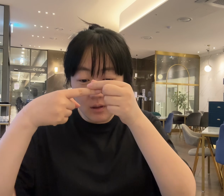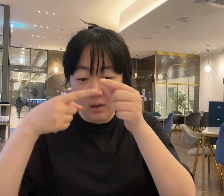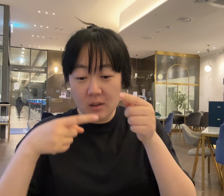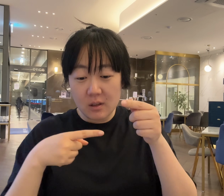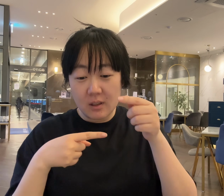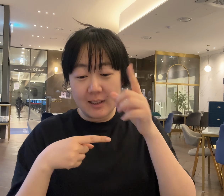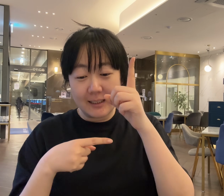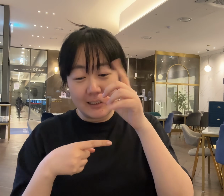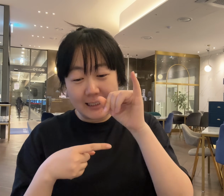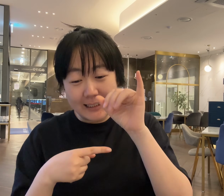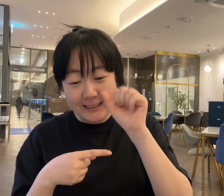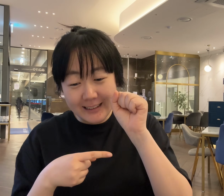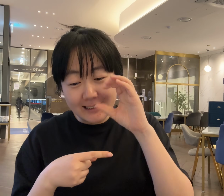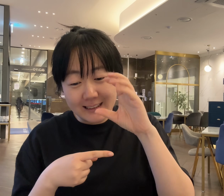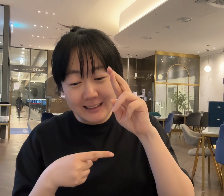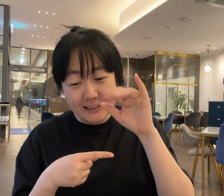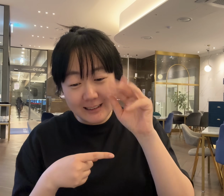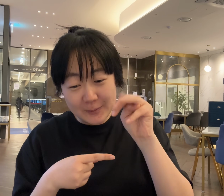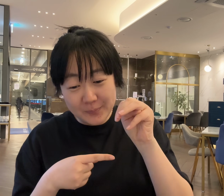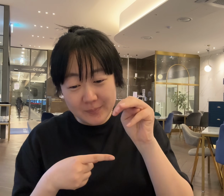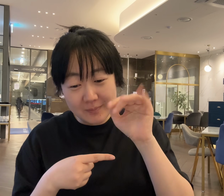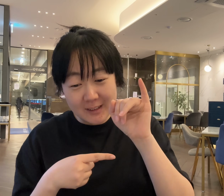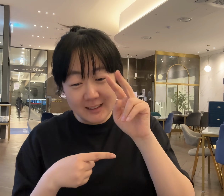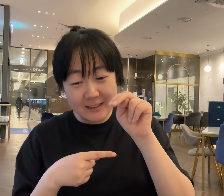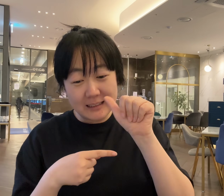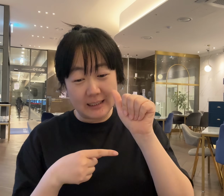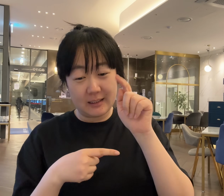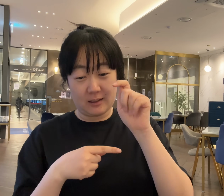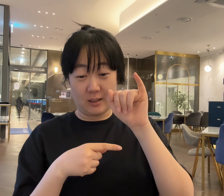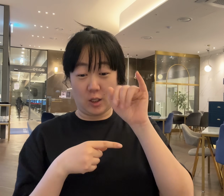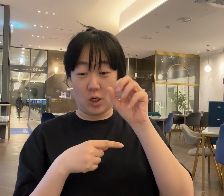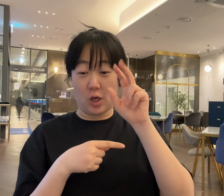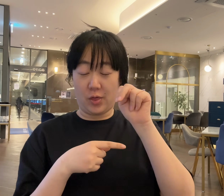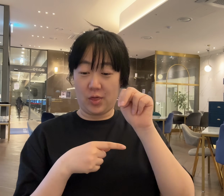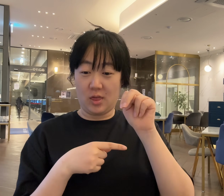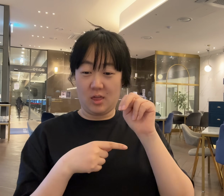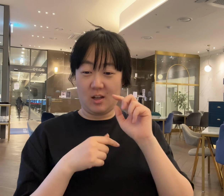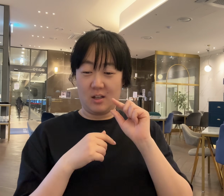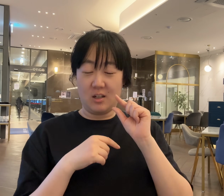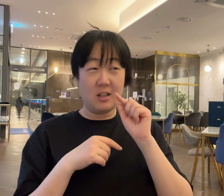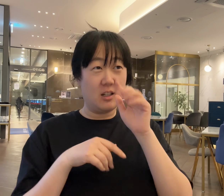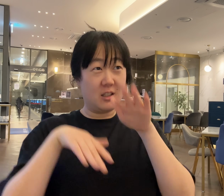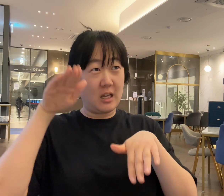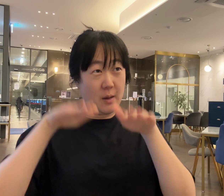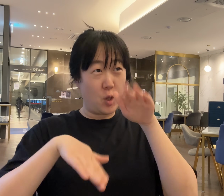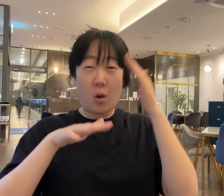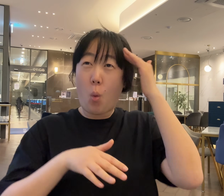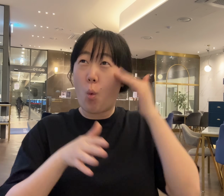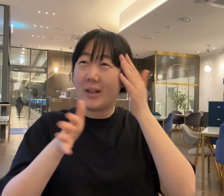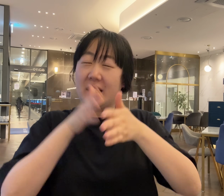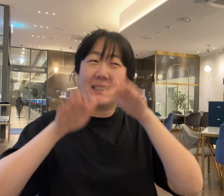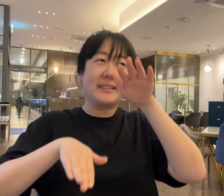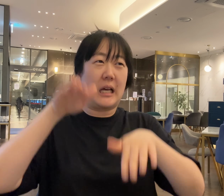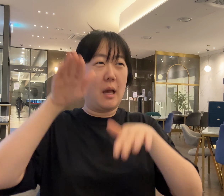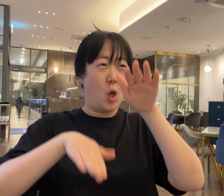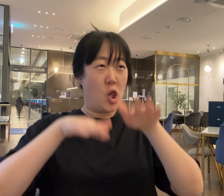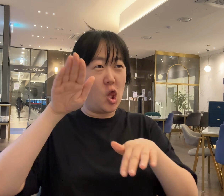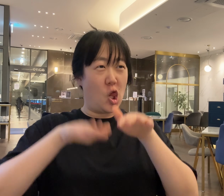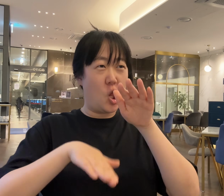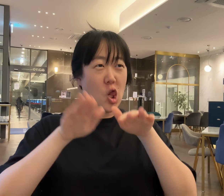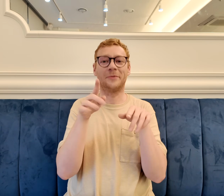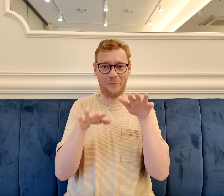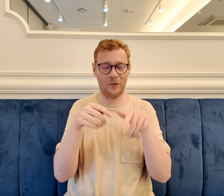Discrimination. In Korean sign language, it's like this.